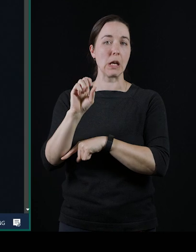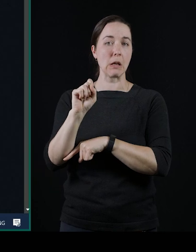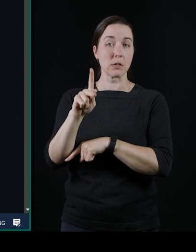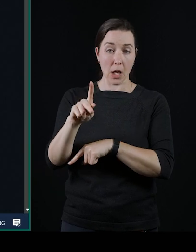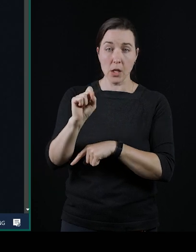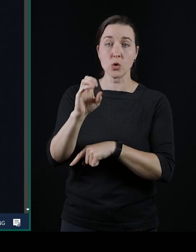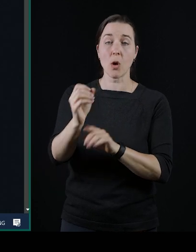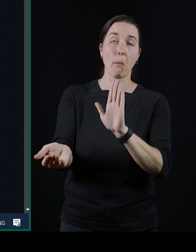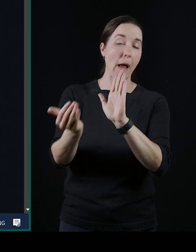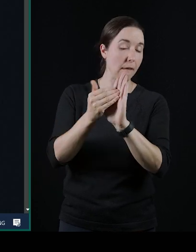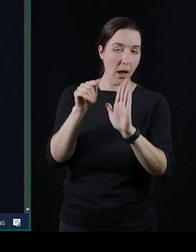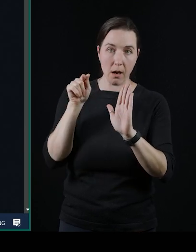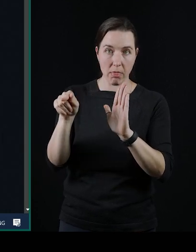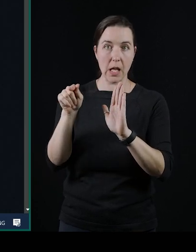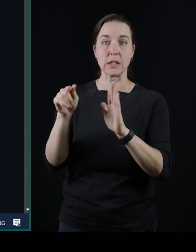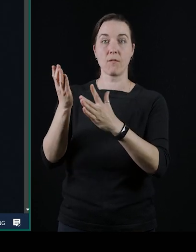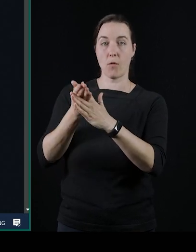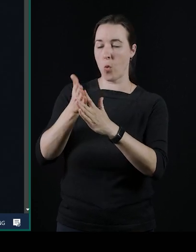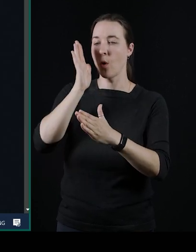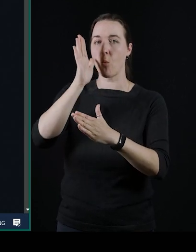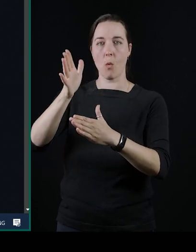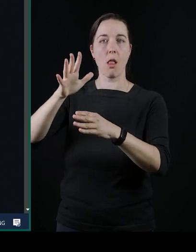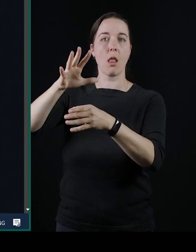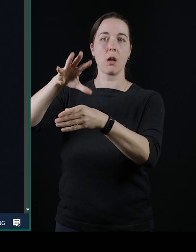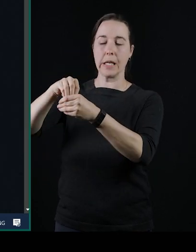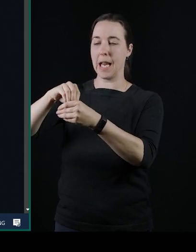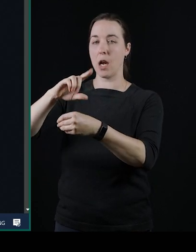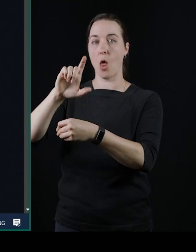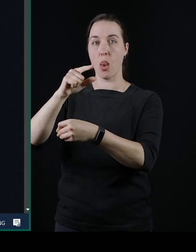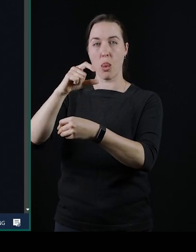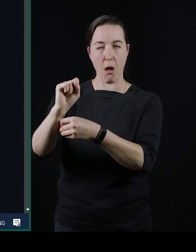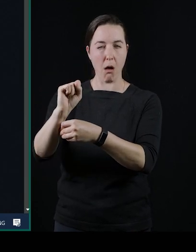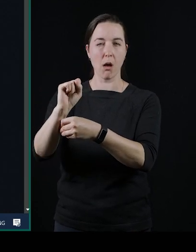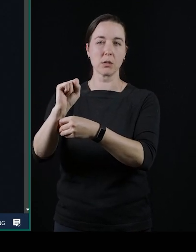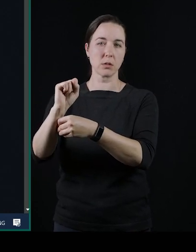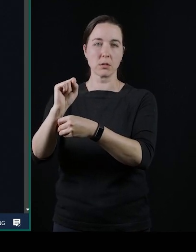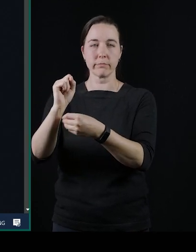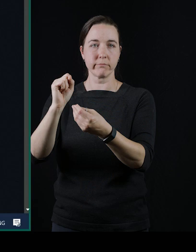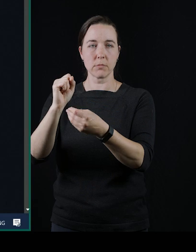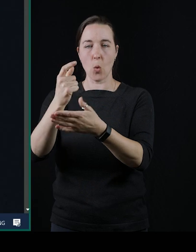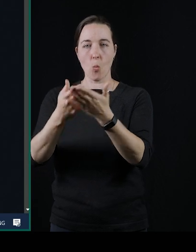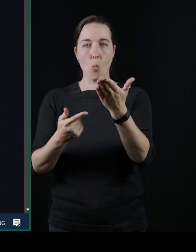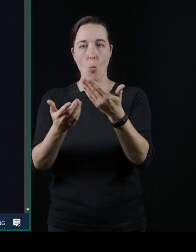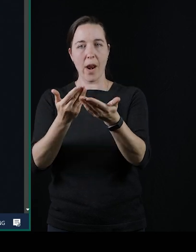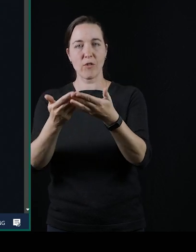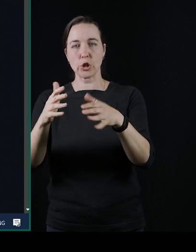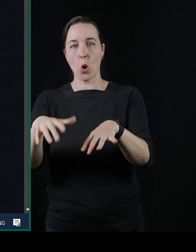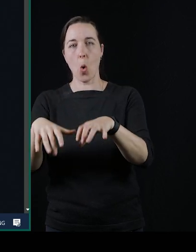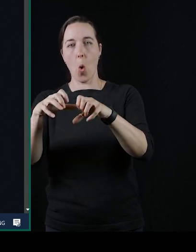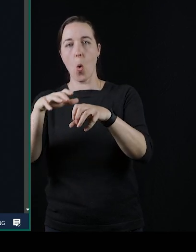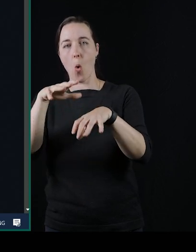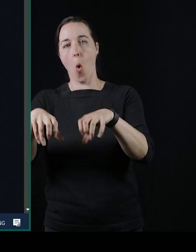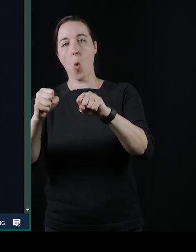So again, this, this folder will contain logs that will then be hosted on Azure storage.